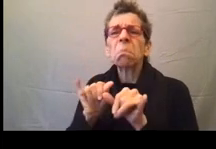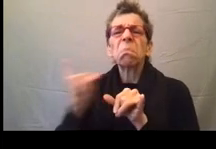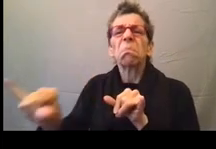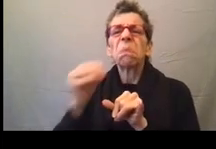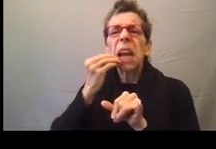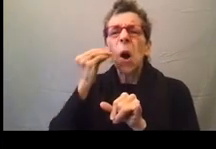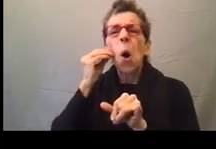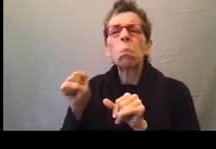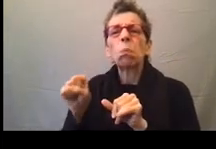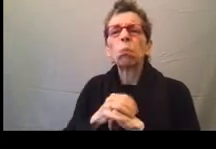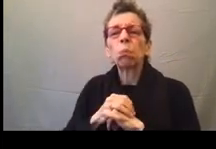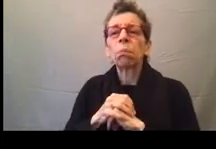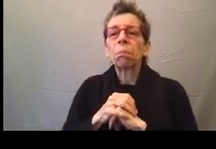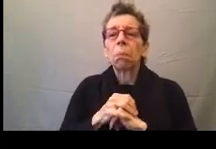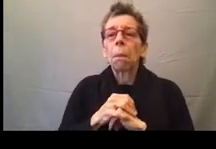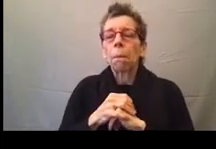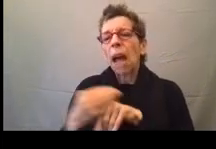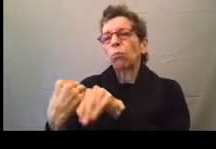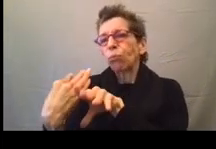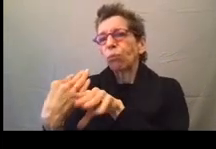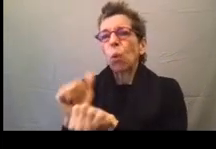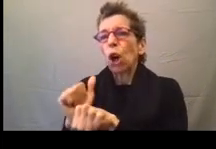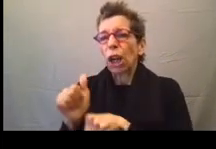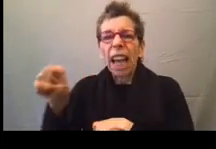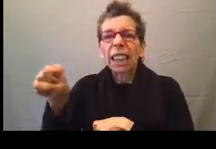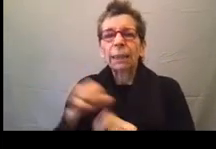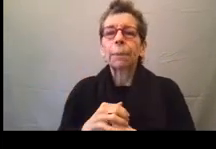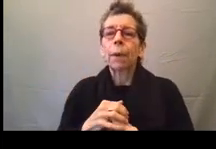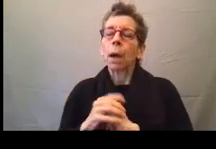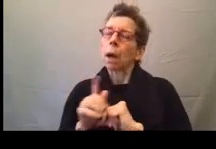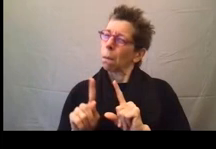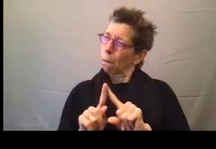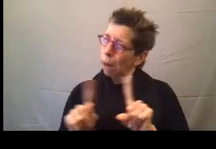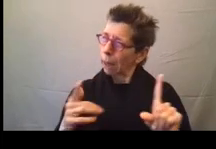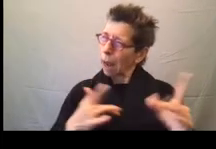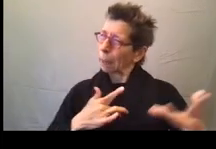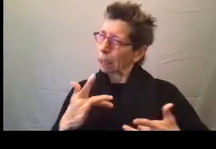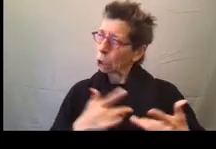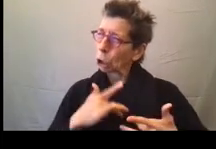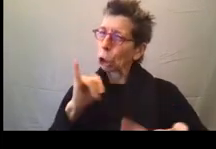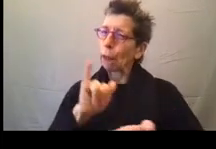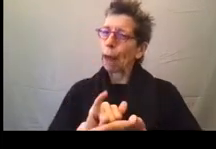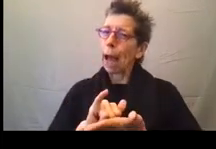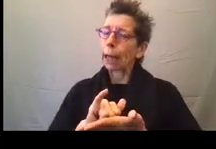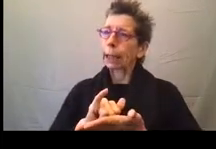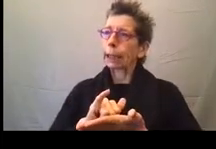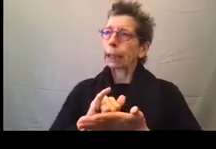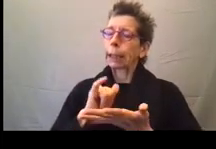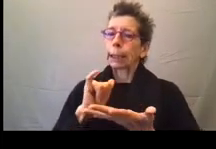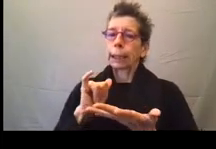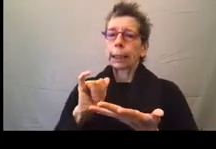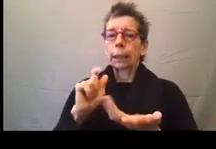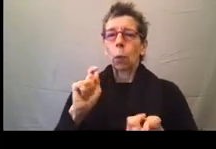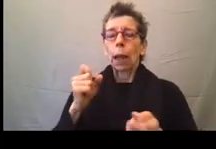is that the kind of expansion of telework will remove the impetus for employers to make